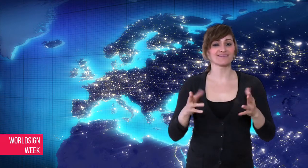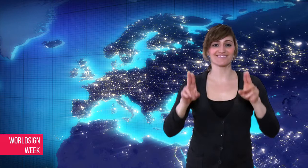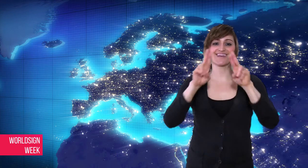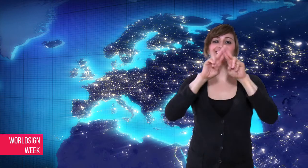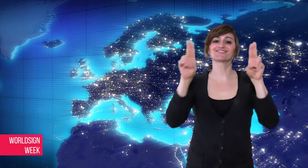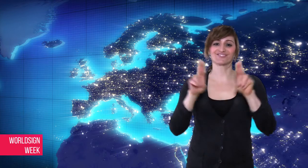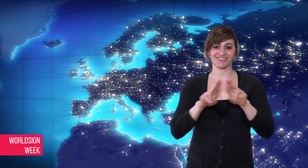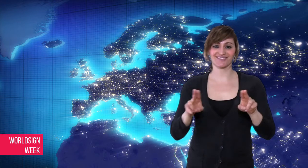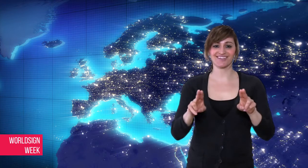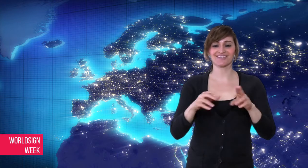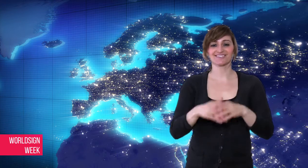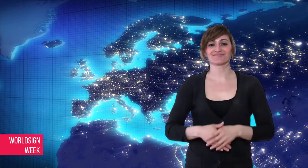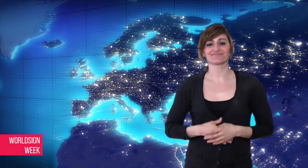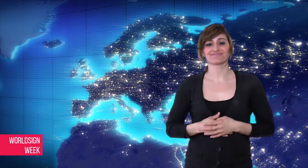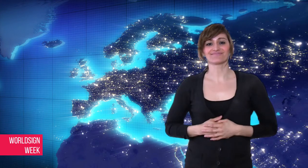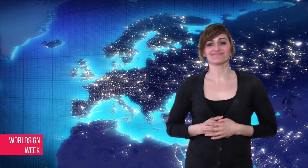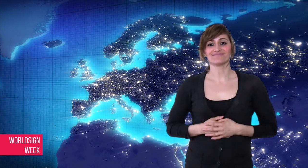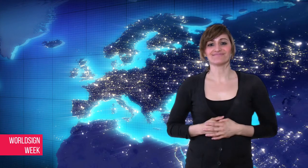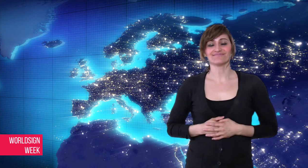all in International Sign.